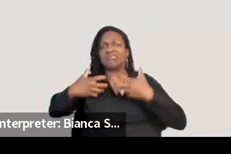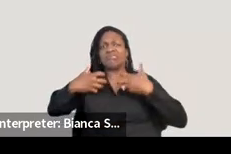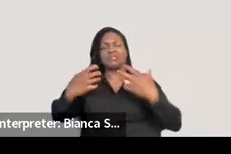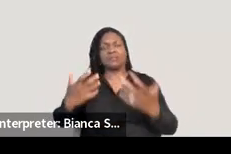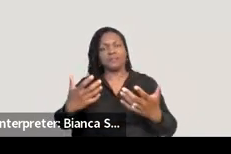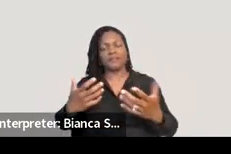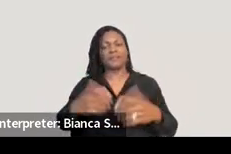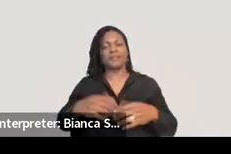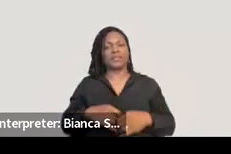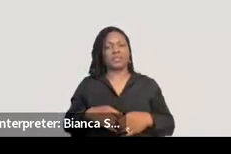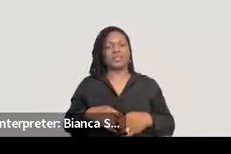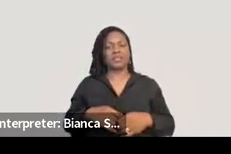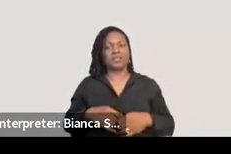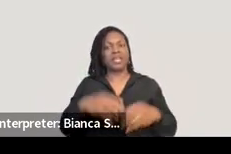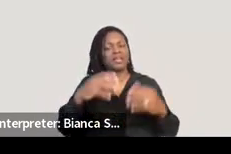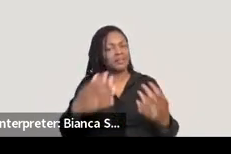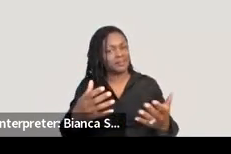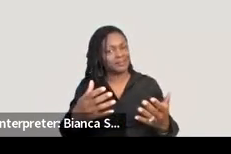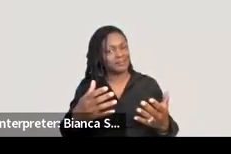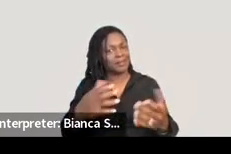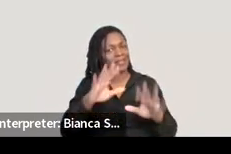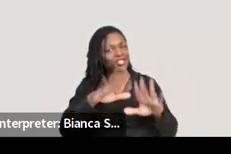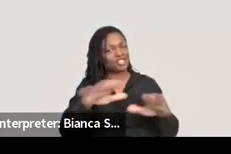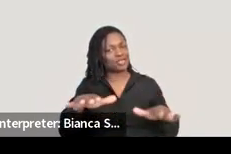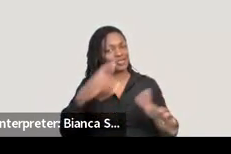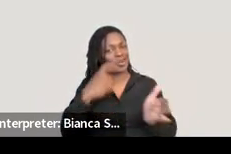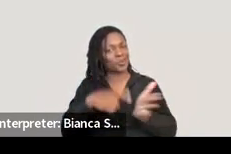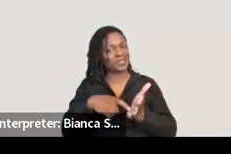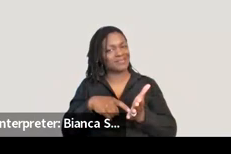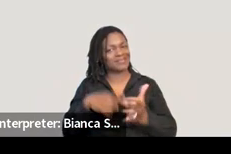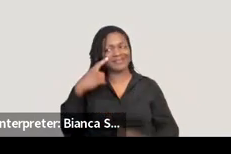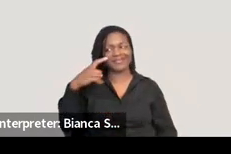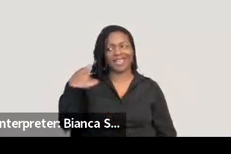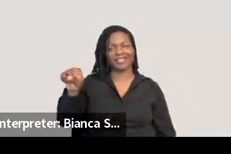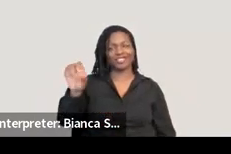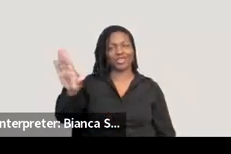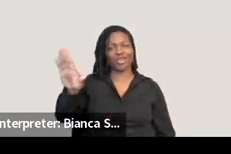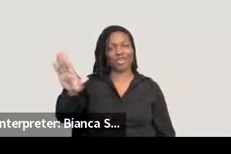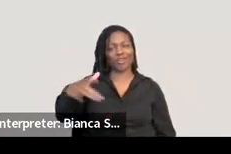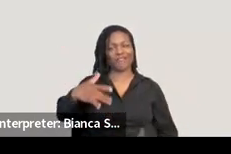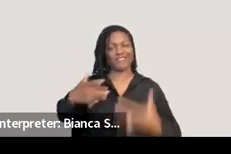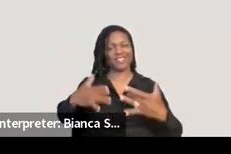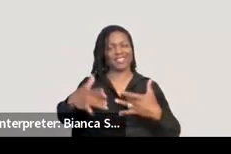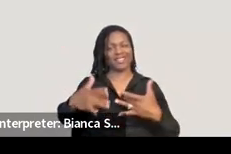She got the cutest little letters from her third graders that were saying. Hey, Miss Polk, I hope you feel better.